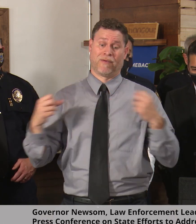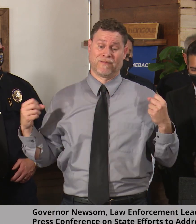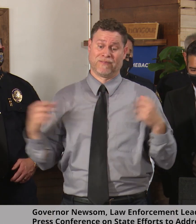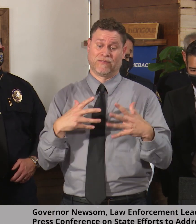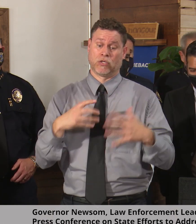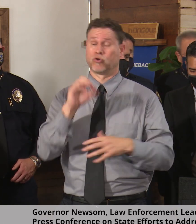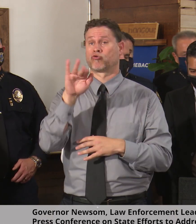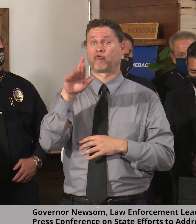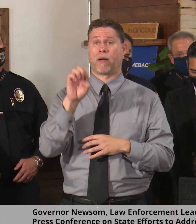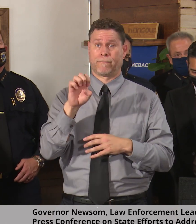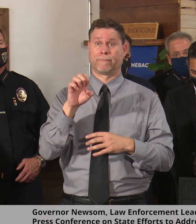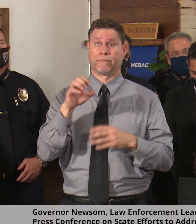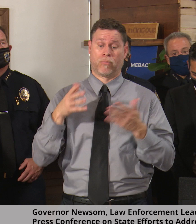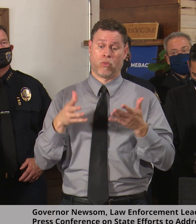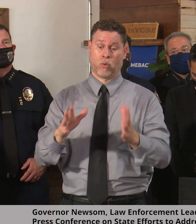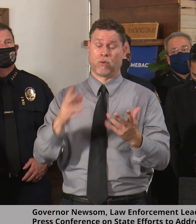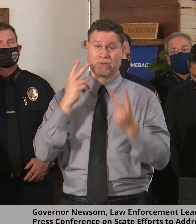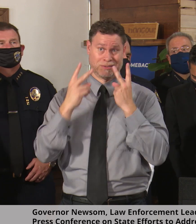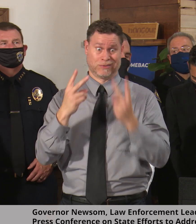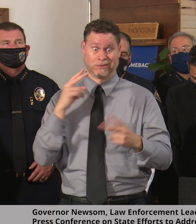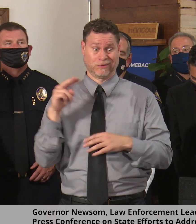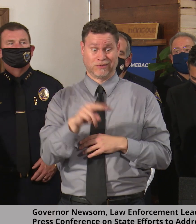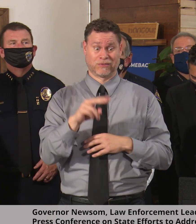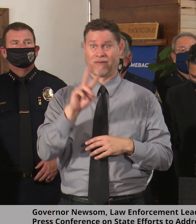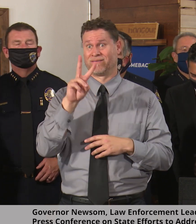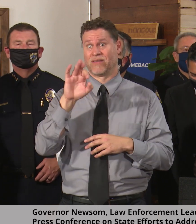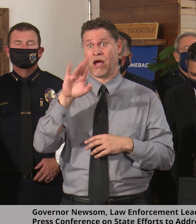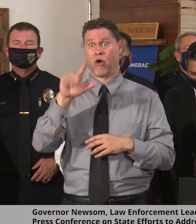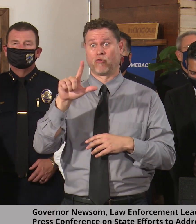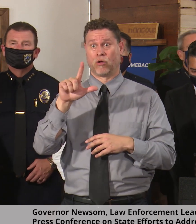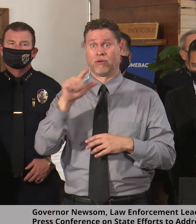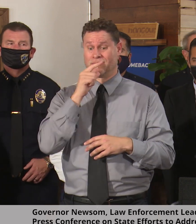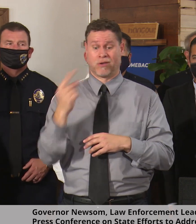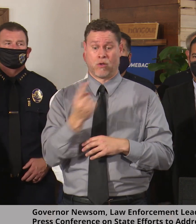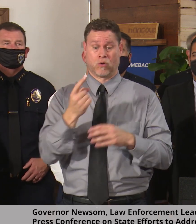they see it the way we're seeing it go viral so we have to not only deal with the actual people